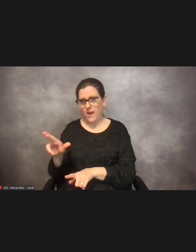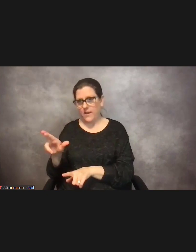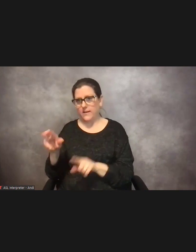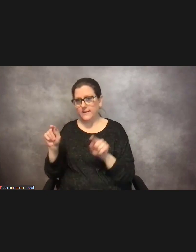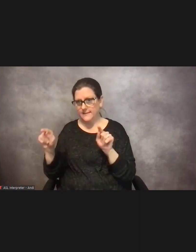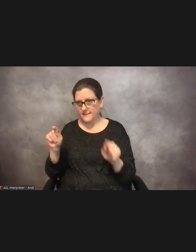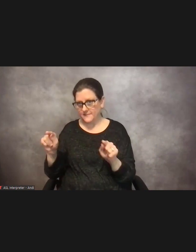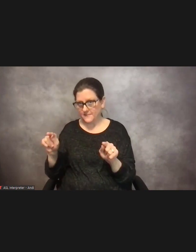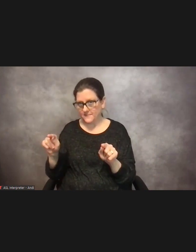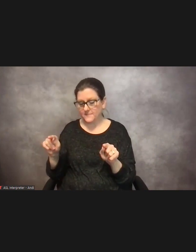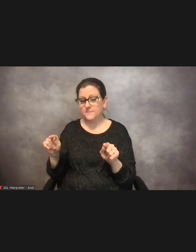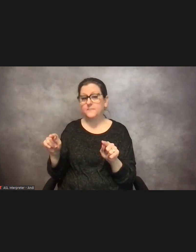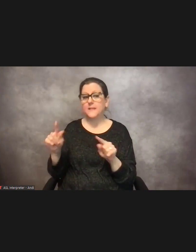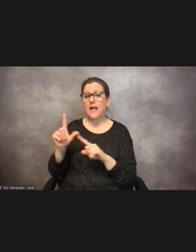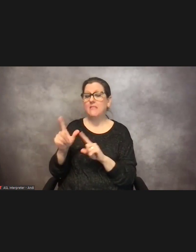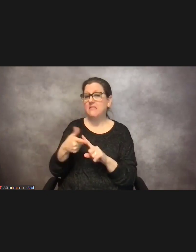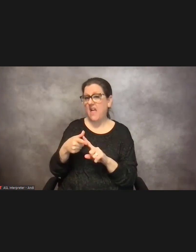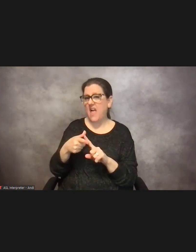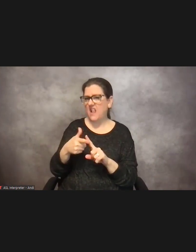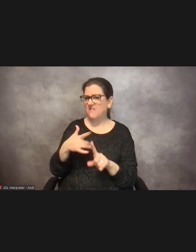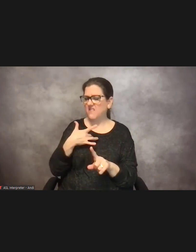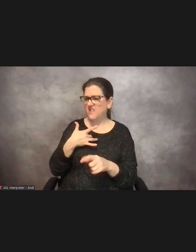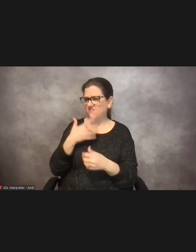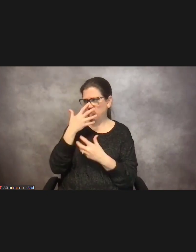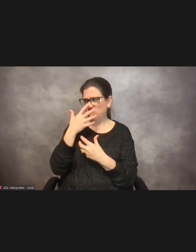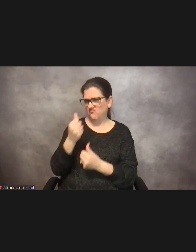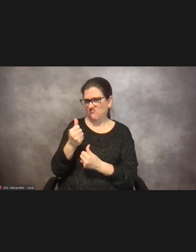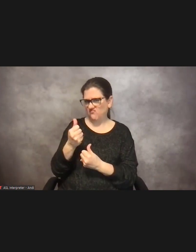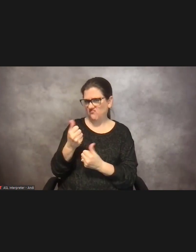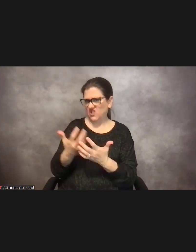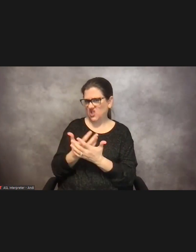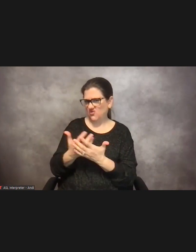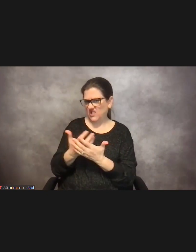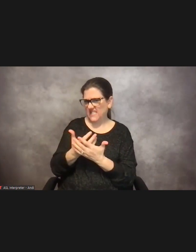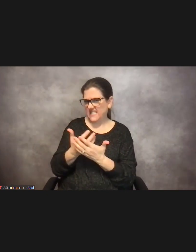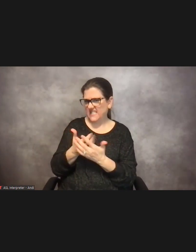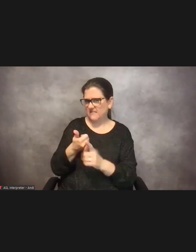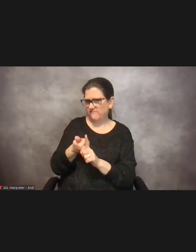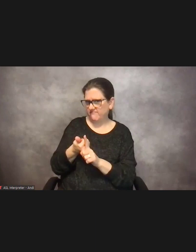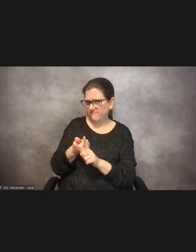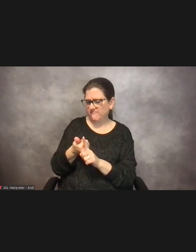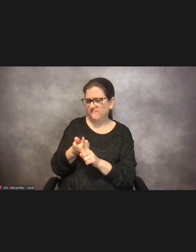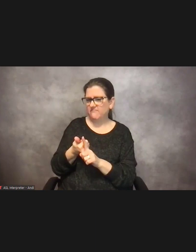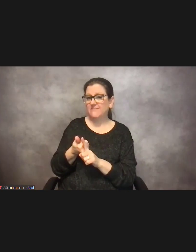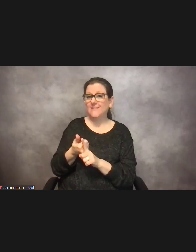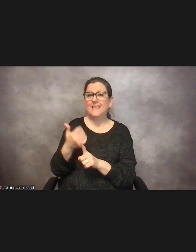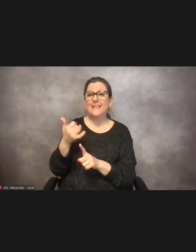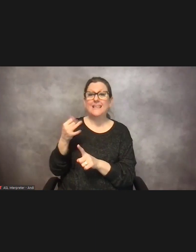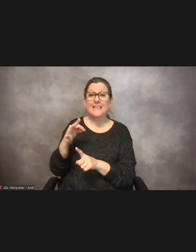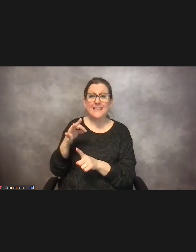and a right result and, with that, you would know you had a screening, that it was completed.